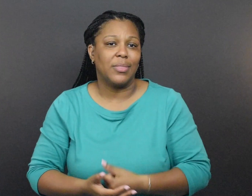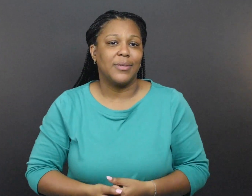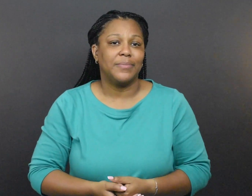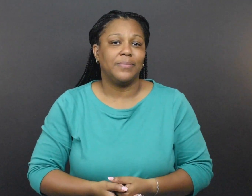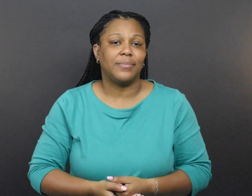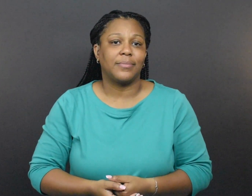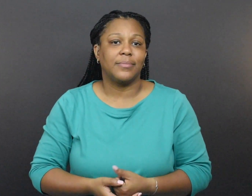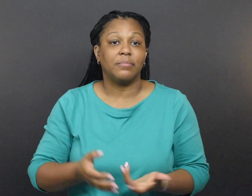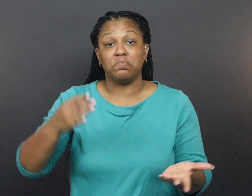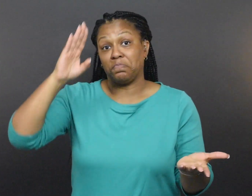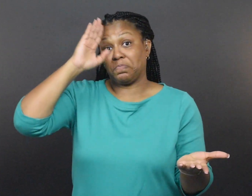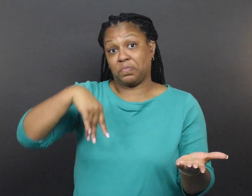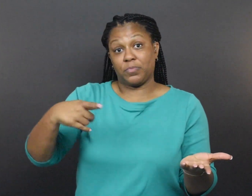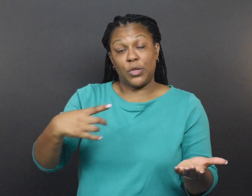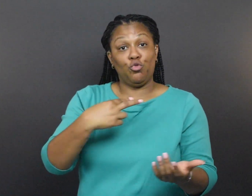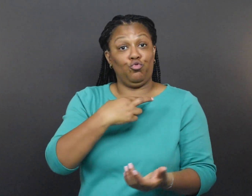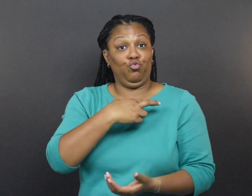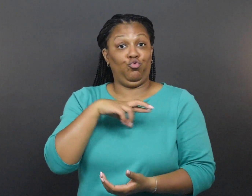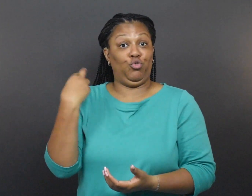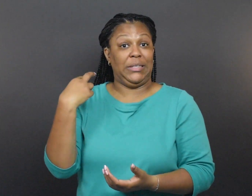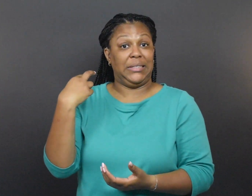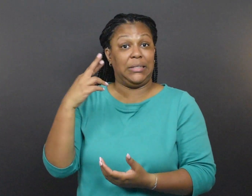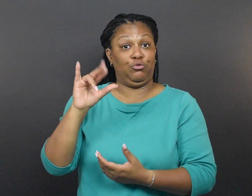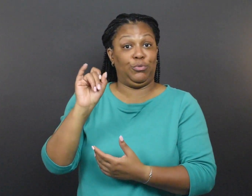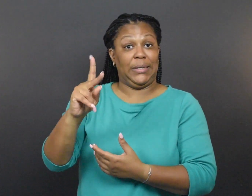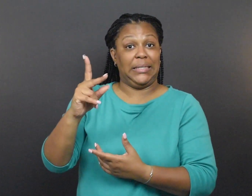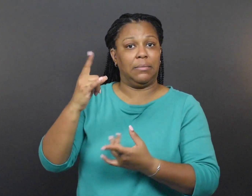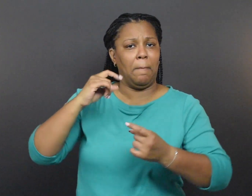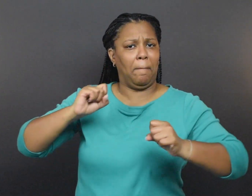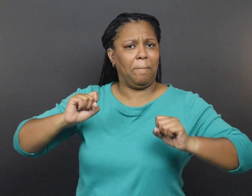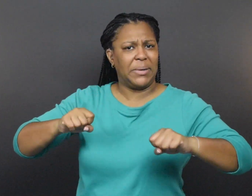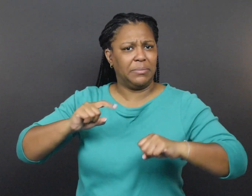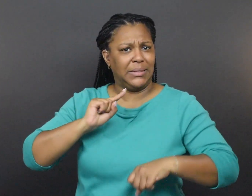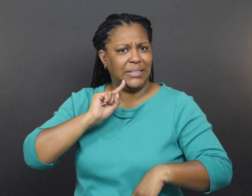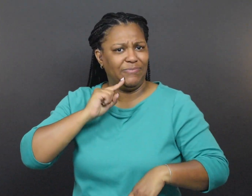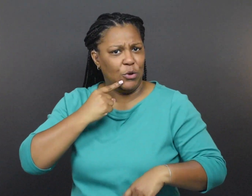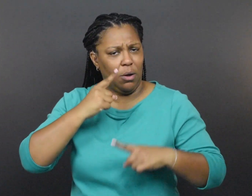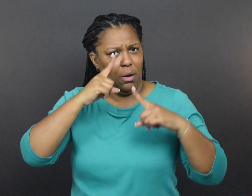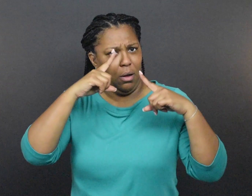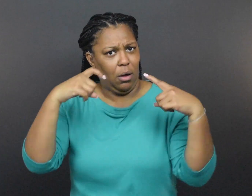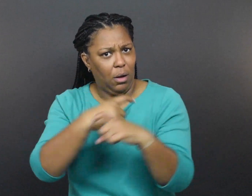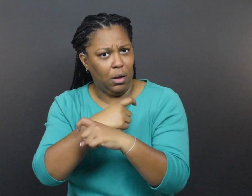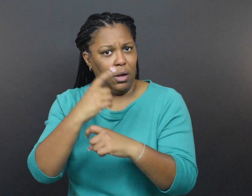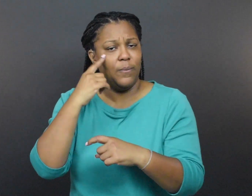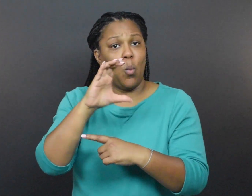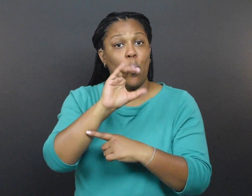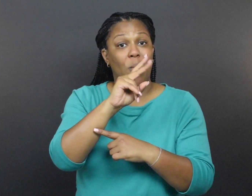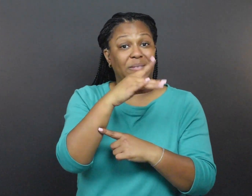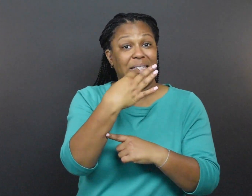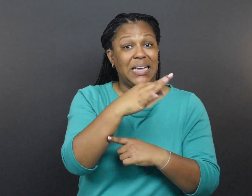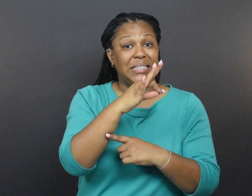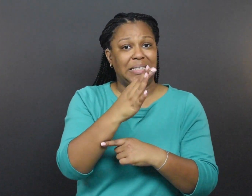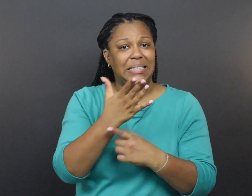• The known risks and possible severe complications of COVID-19 outweigh the